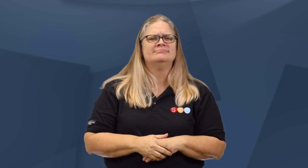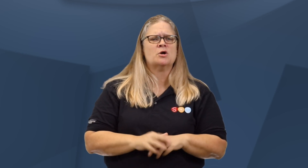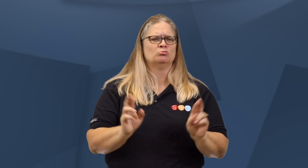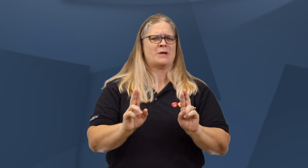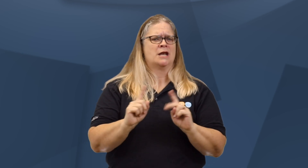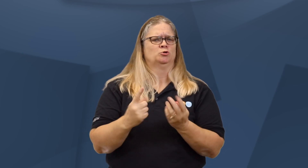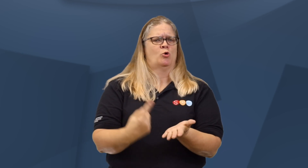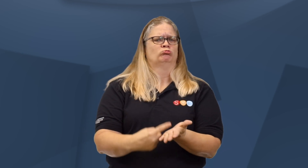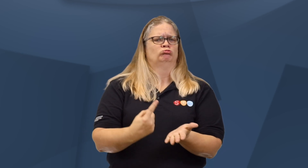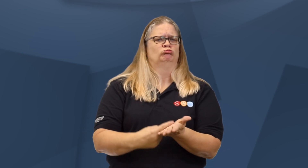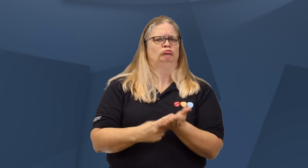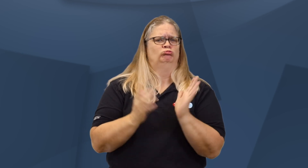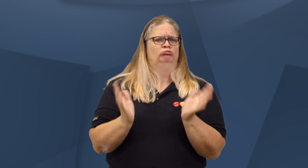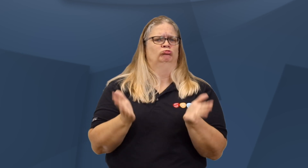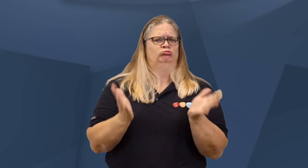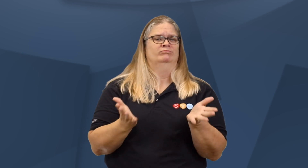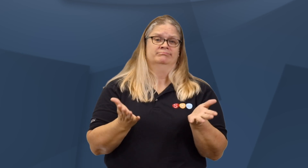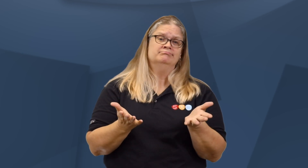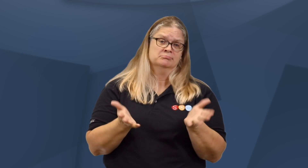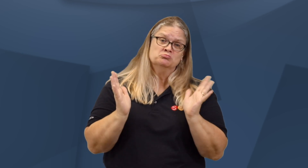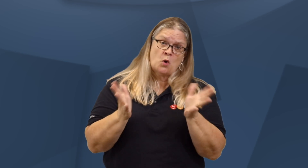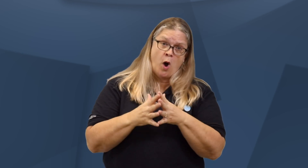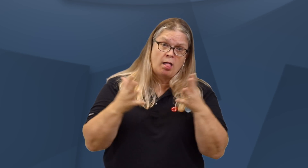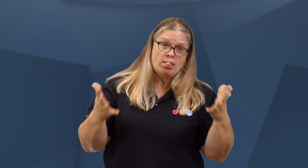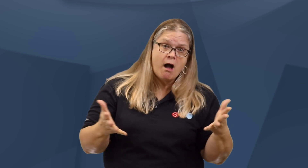Ready to talk and talk a lot.